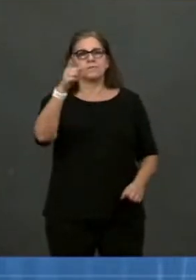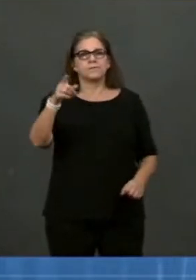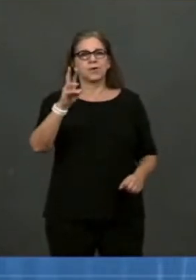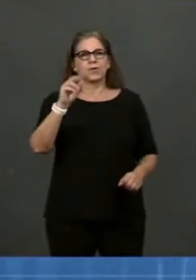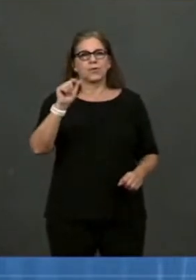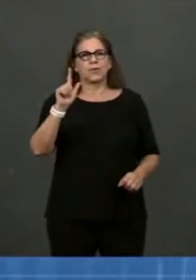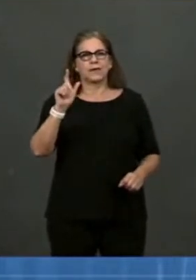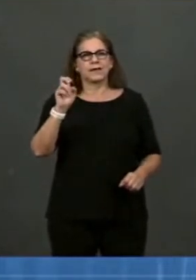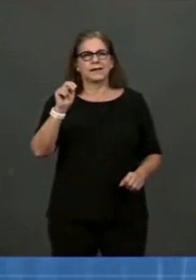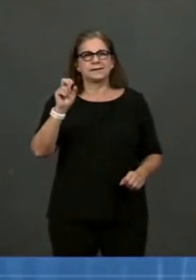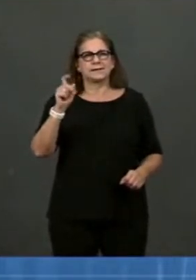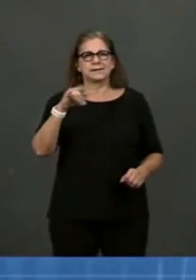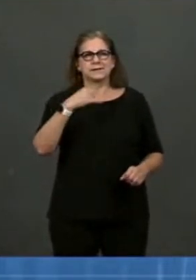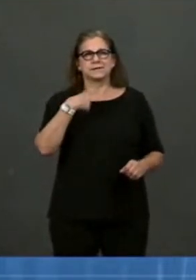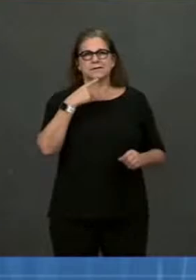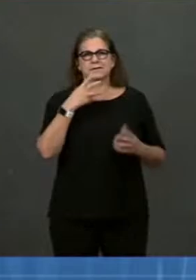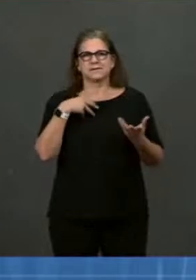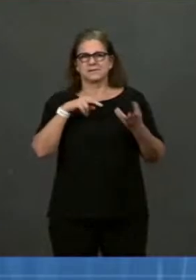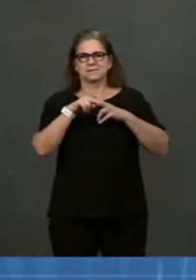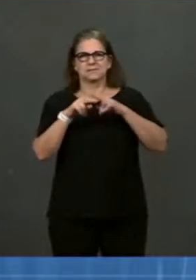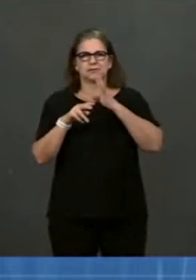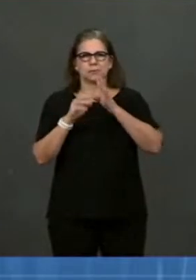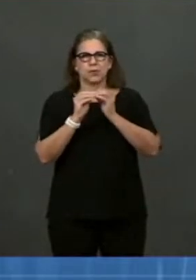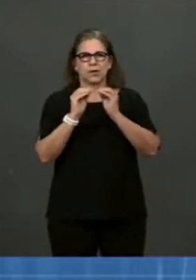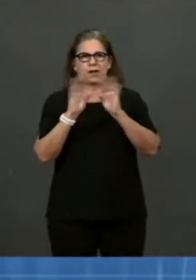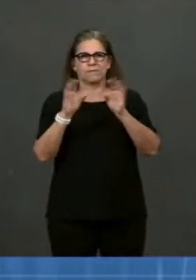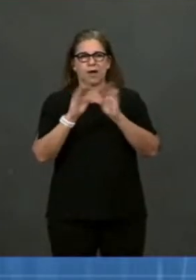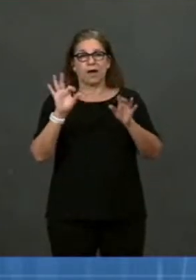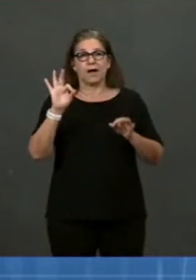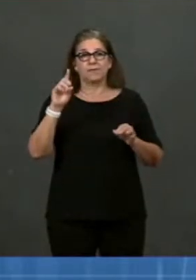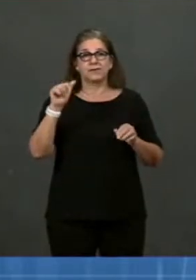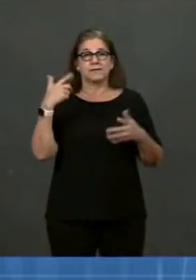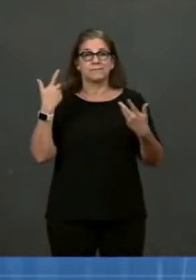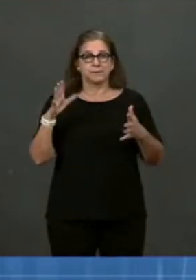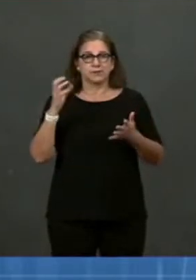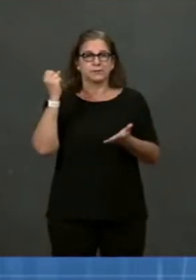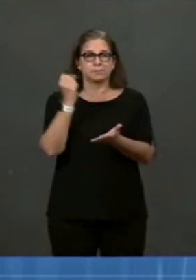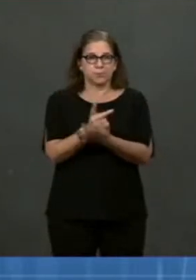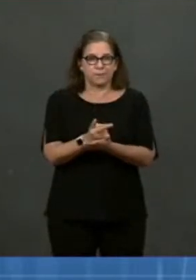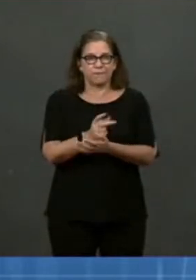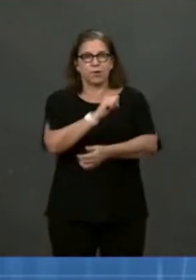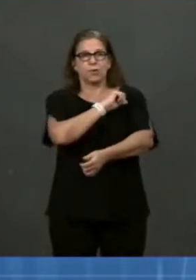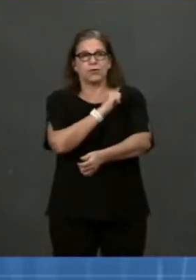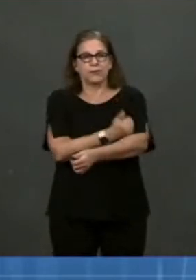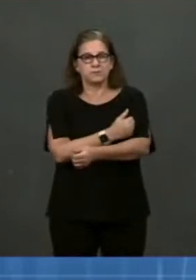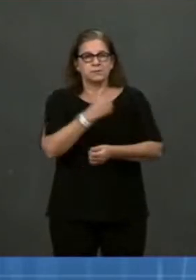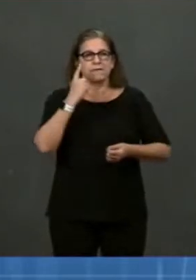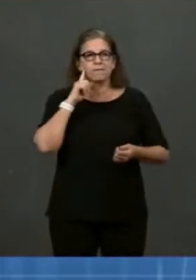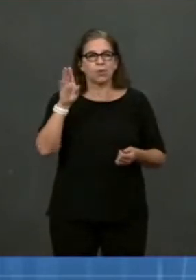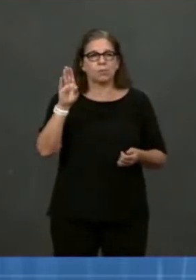GOING TO HAPPEN. THANK YOU FOR TH QUTION. LET ME BE VERY CLEAR THAT THE